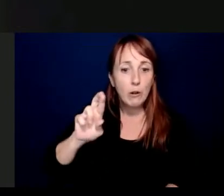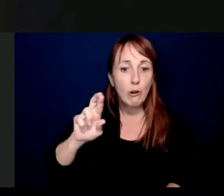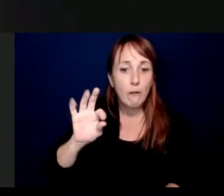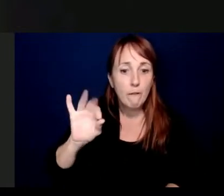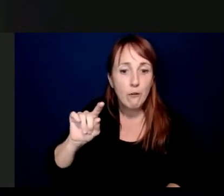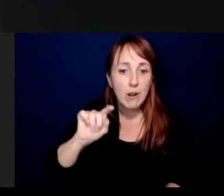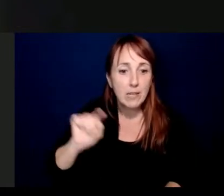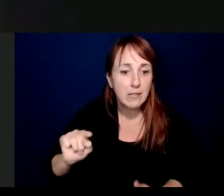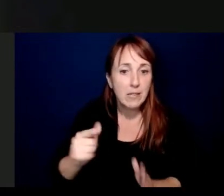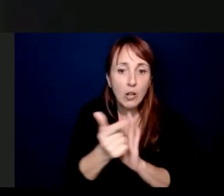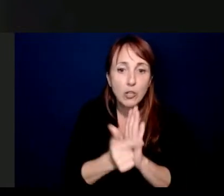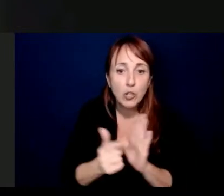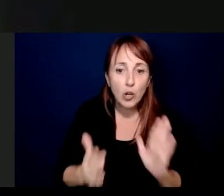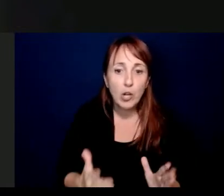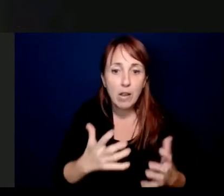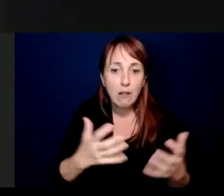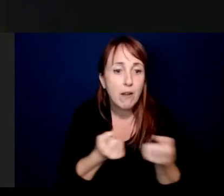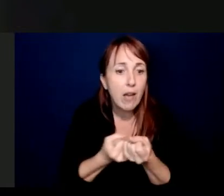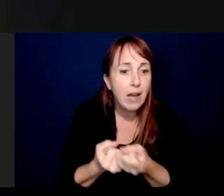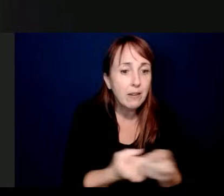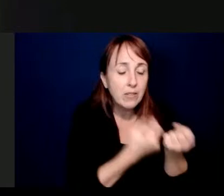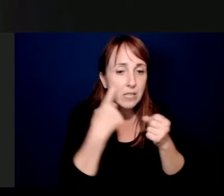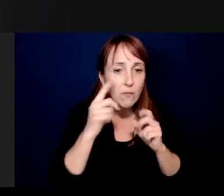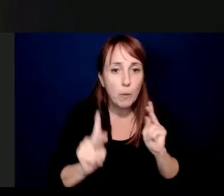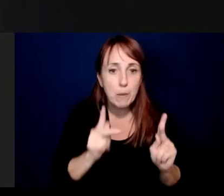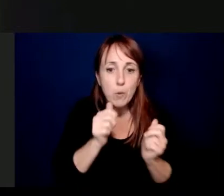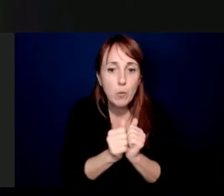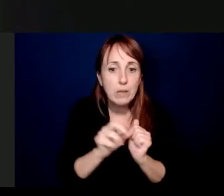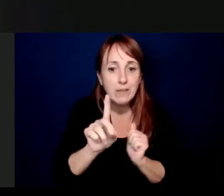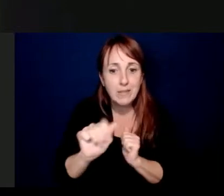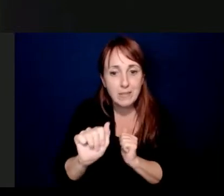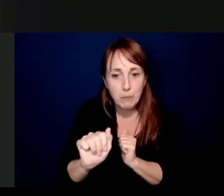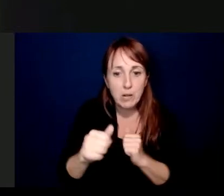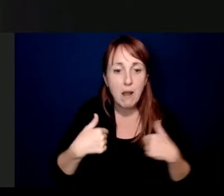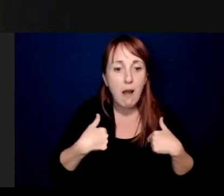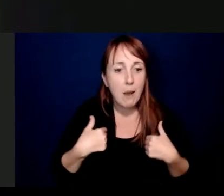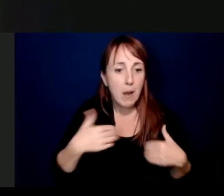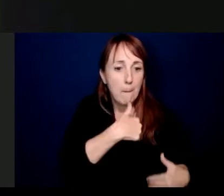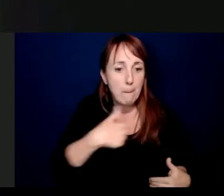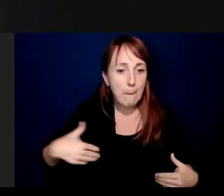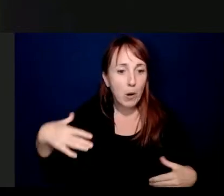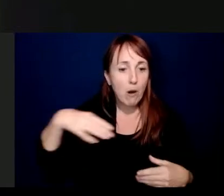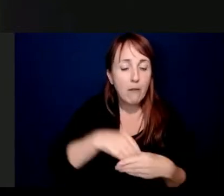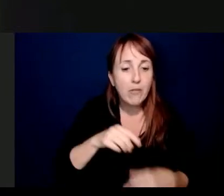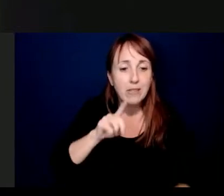I do a lot of advocacy for individuals with disabilities. I am a member of the Death Blind Task Force.